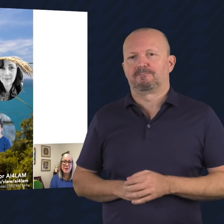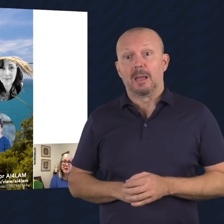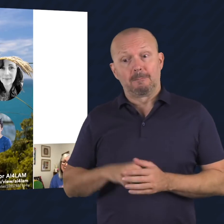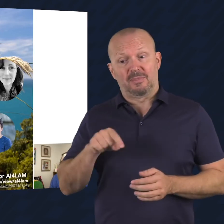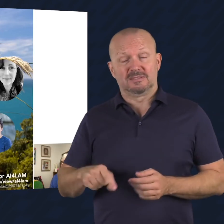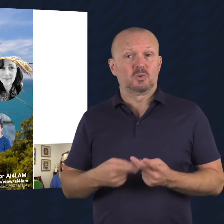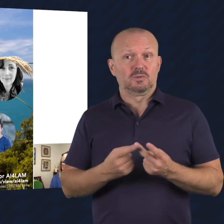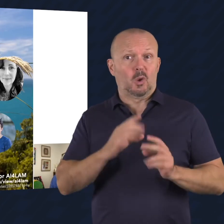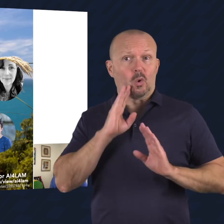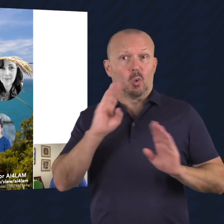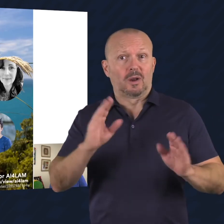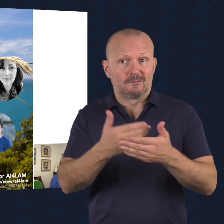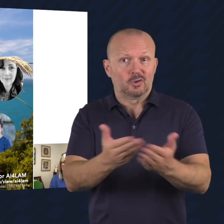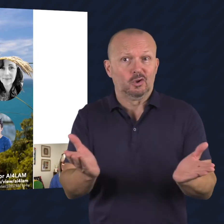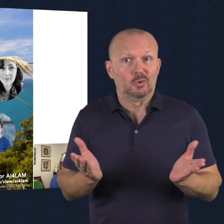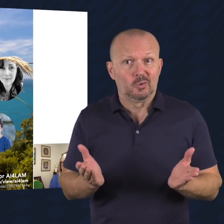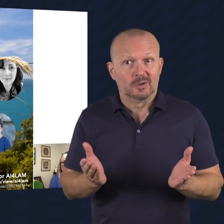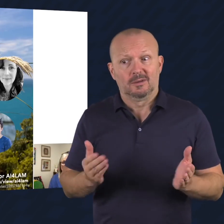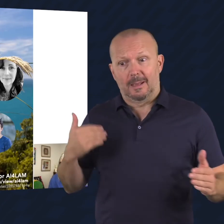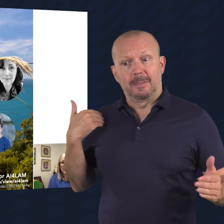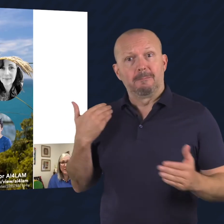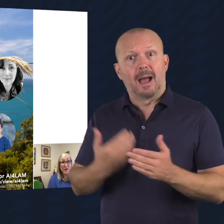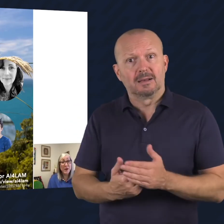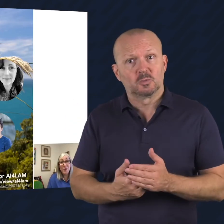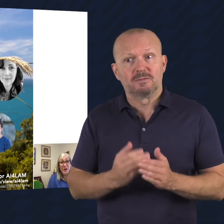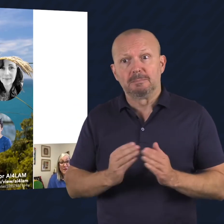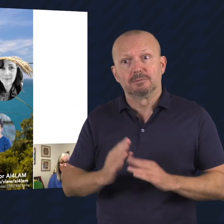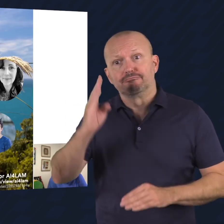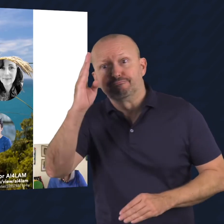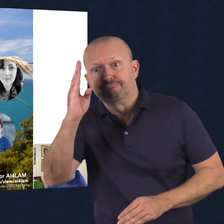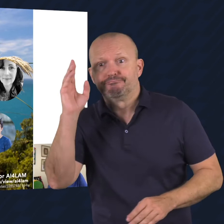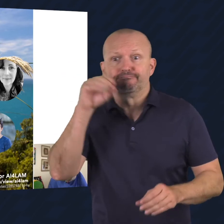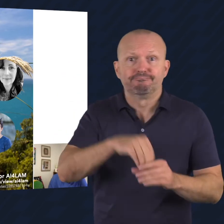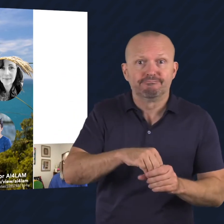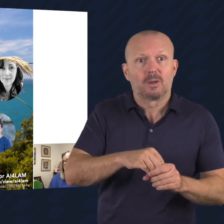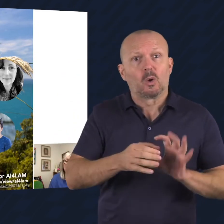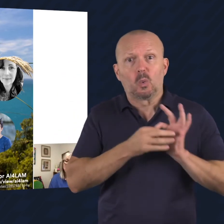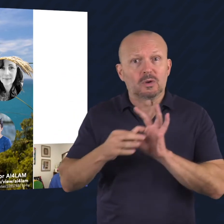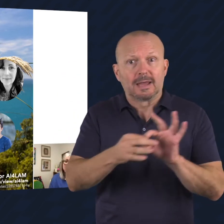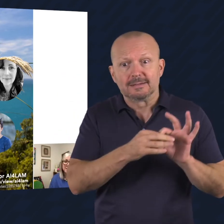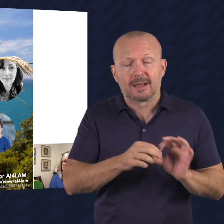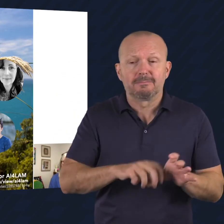But, I guess this is also a call to you. This is a call out. We've had all kinds of people jump in and be coordinators